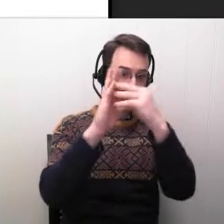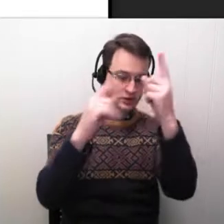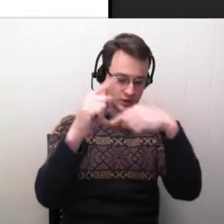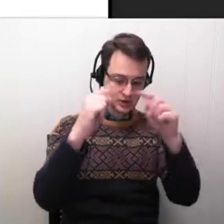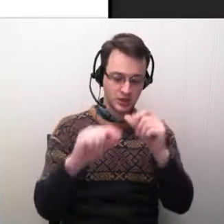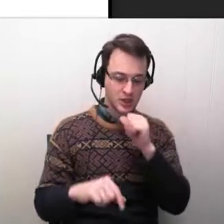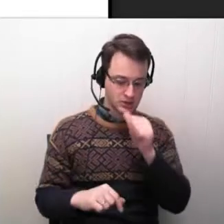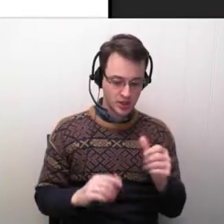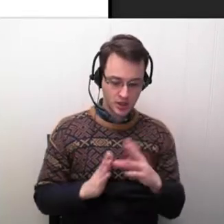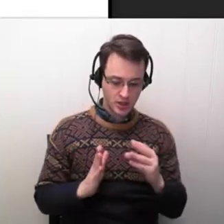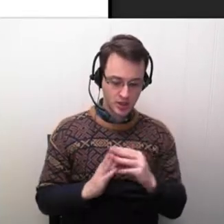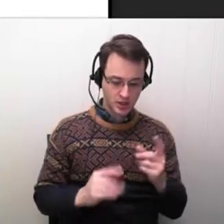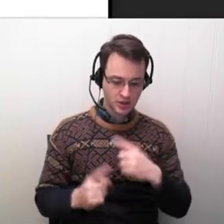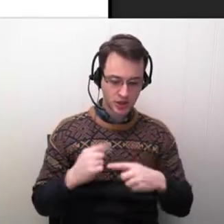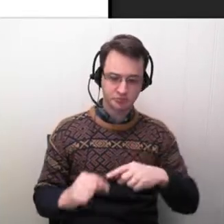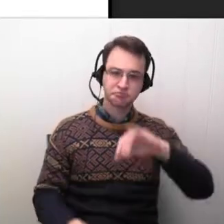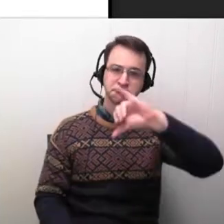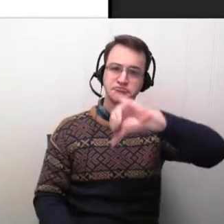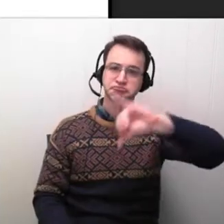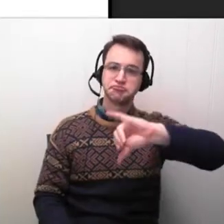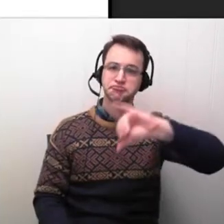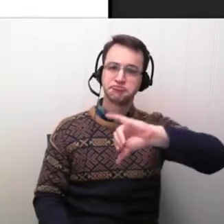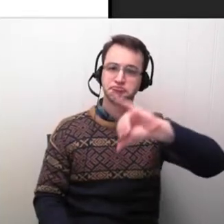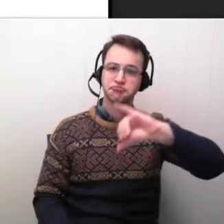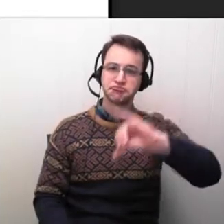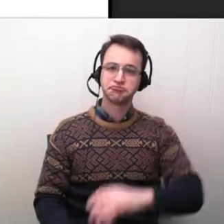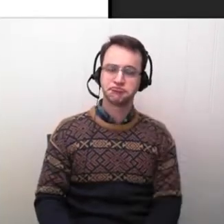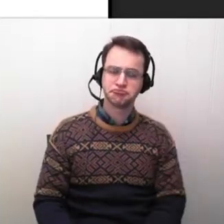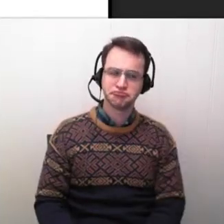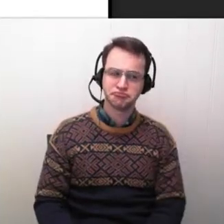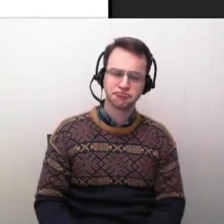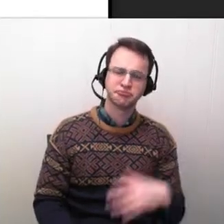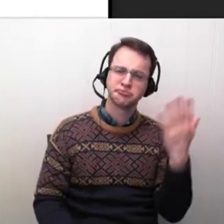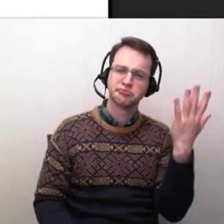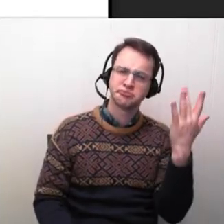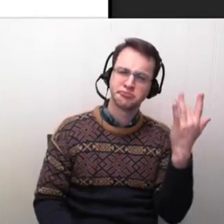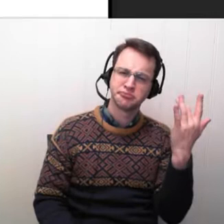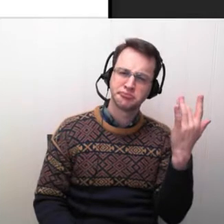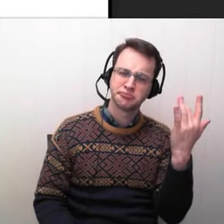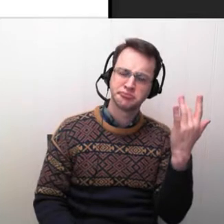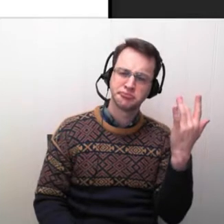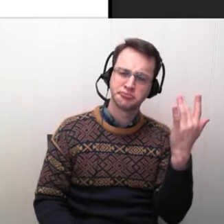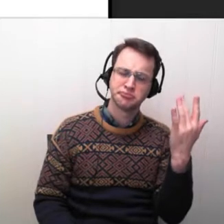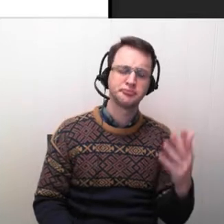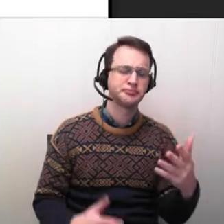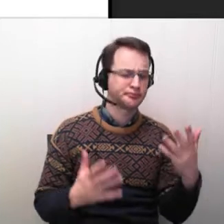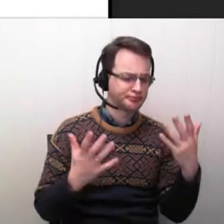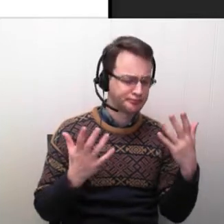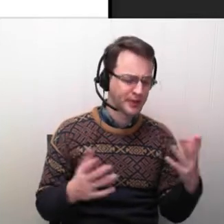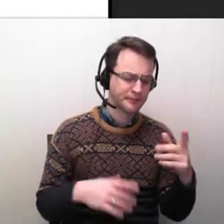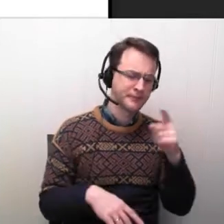the same speed when they translated iconically related signs compared to unrelated signs.